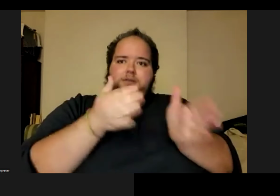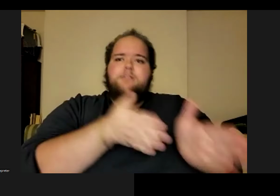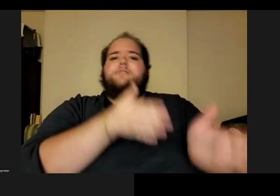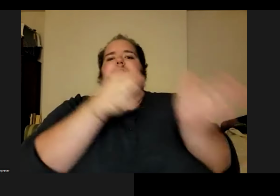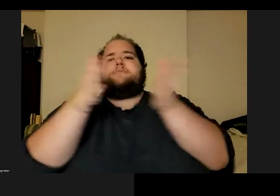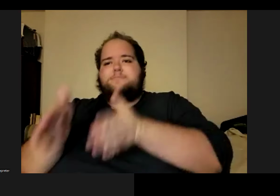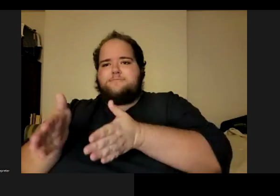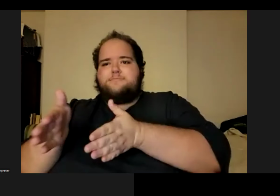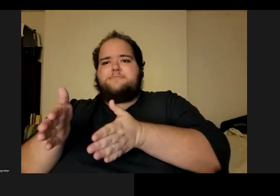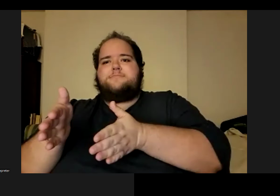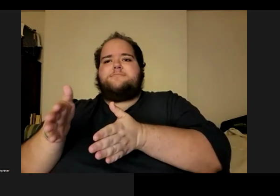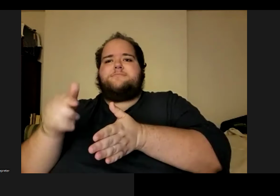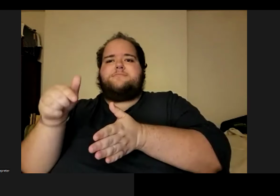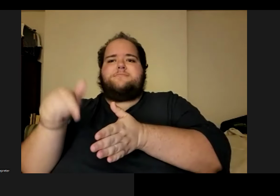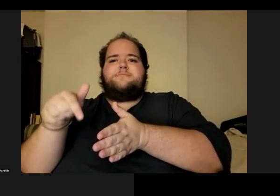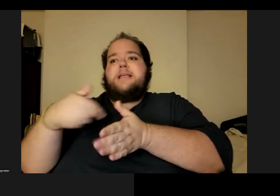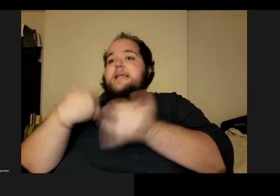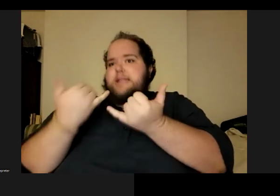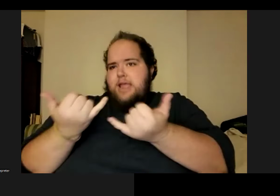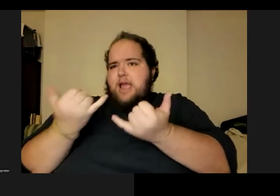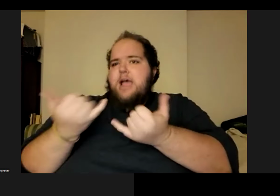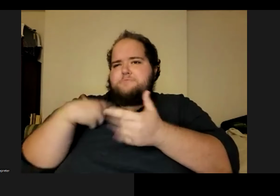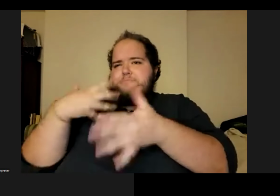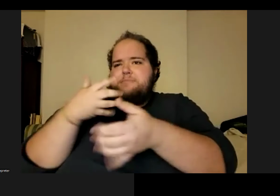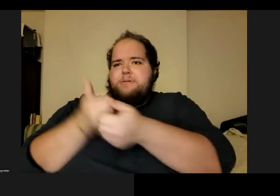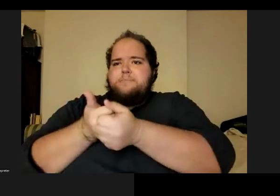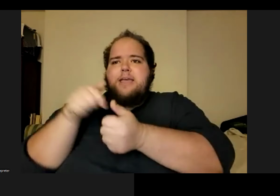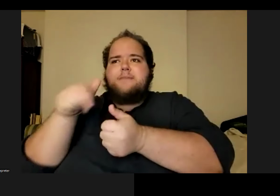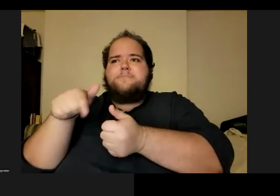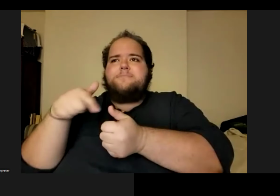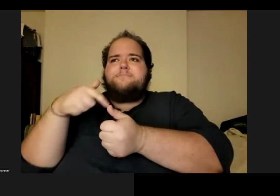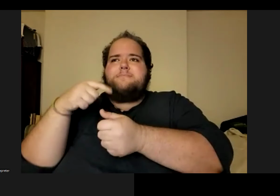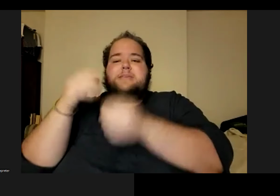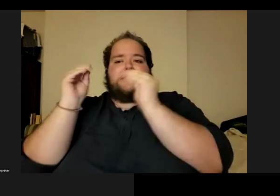I'm working on a CV where I'm just highlighting like my teaching